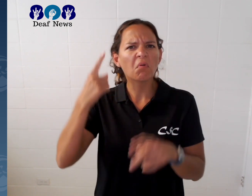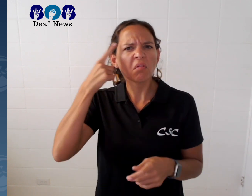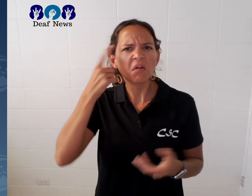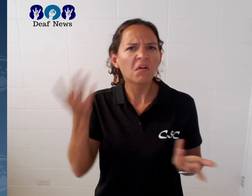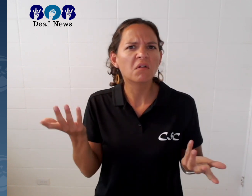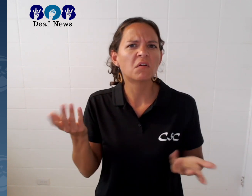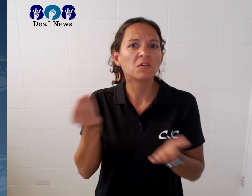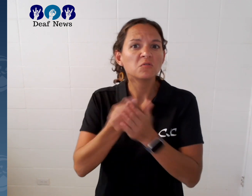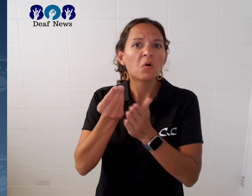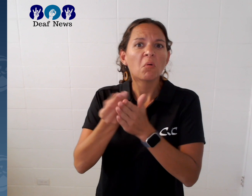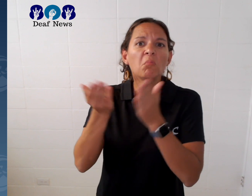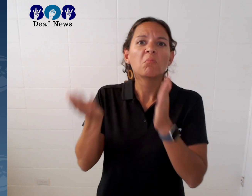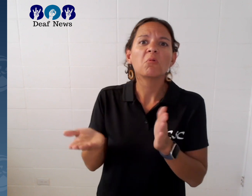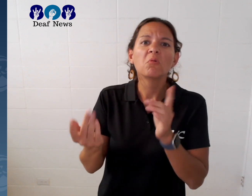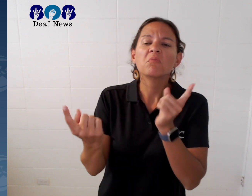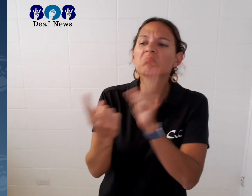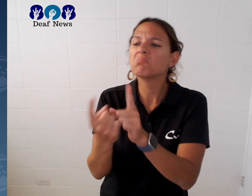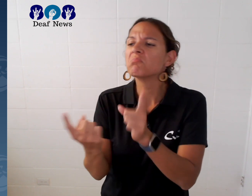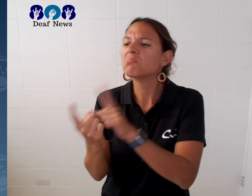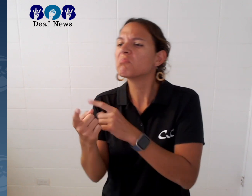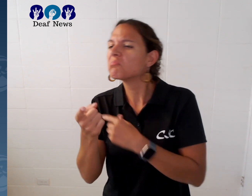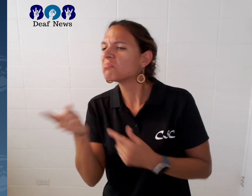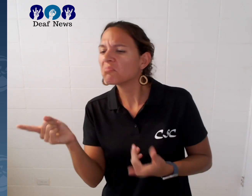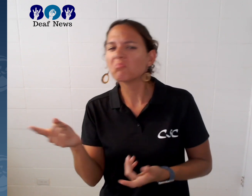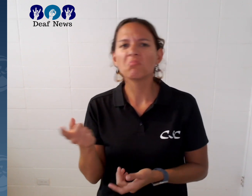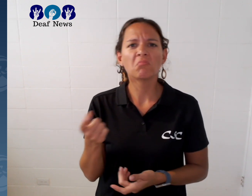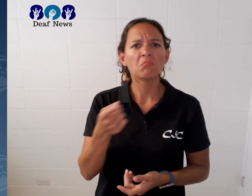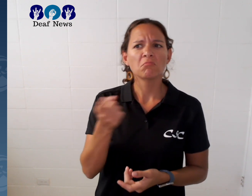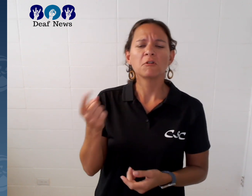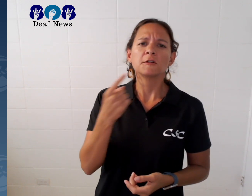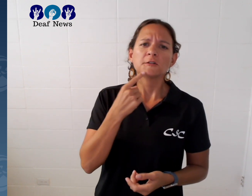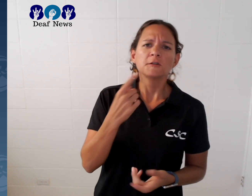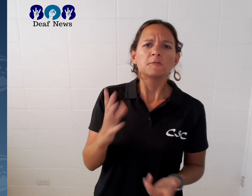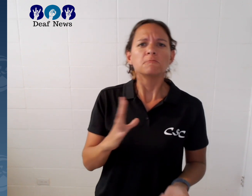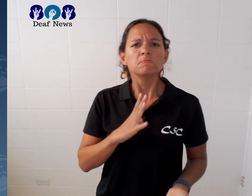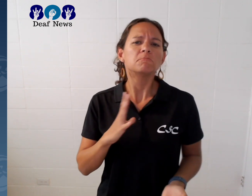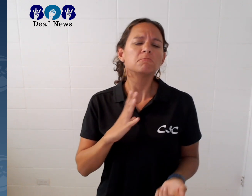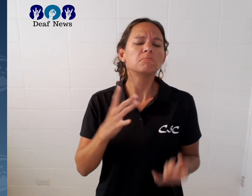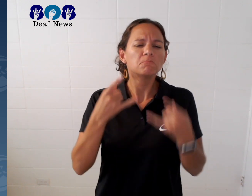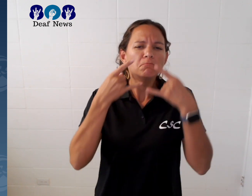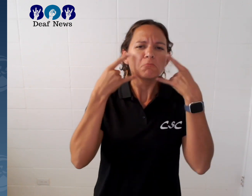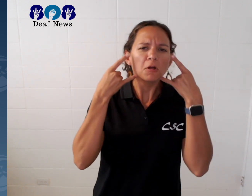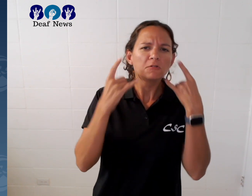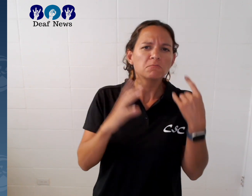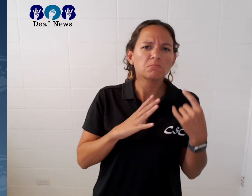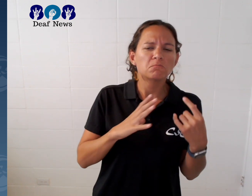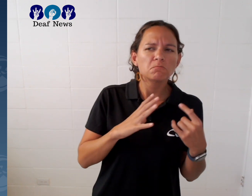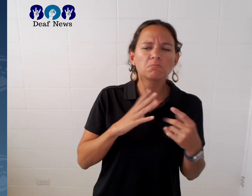A variety of people were interviewed. They were asked what their opinion was to the mask mandate.